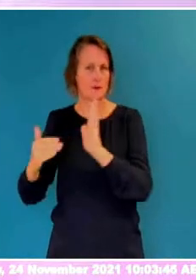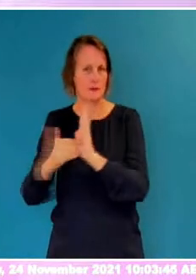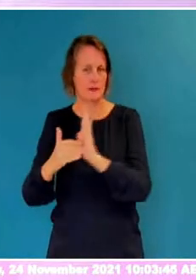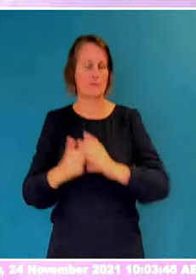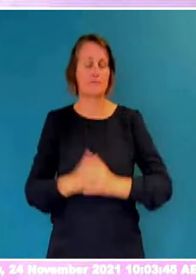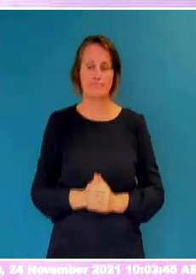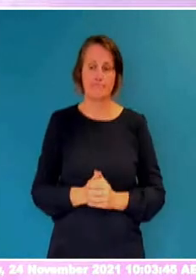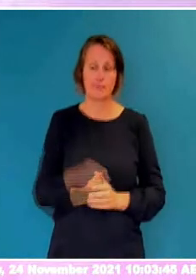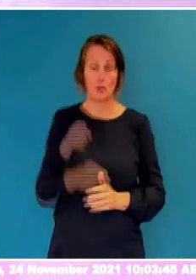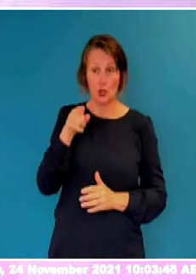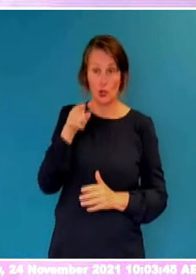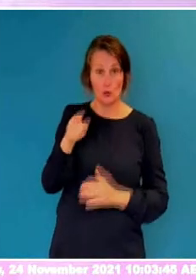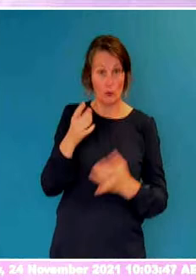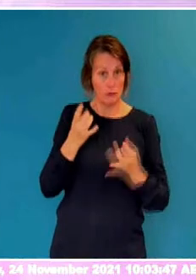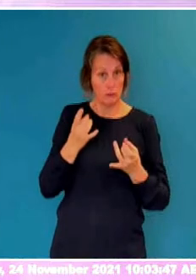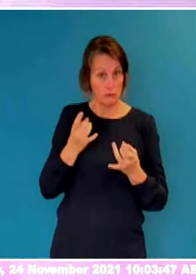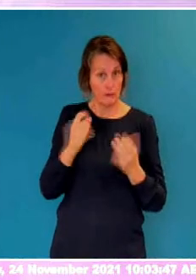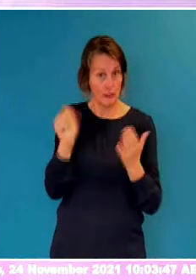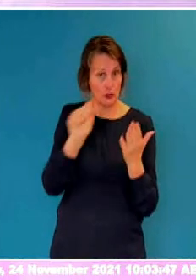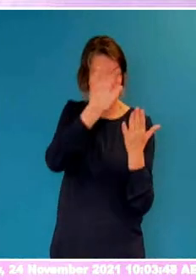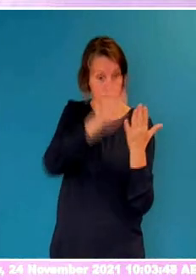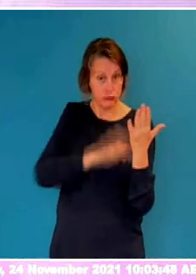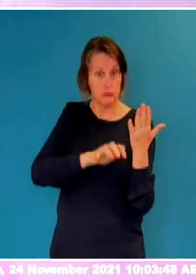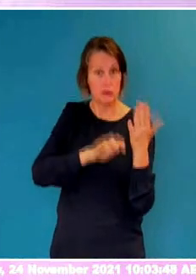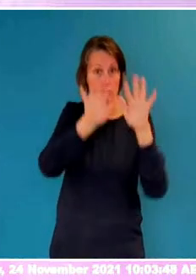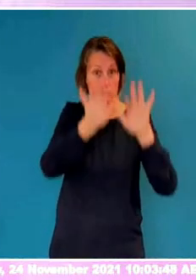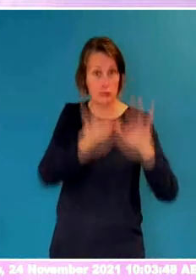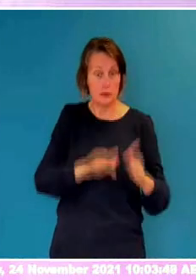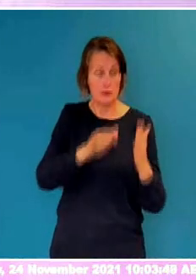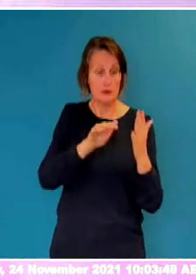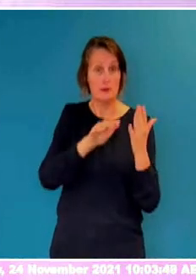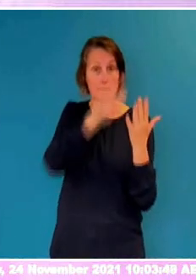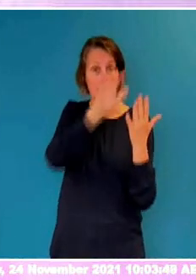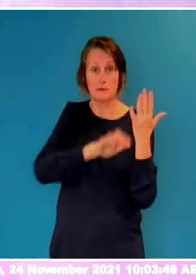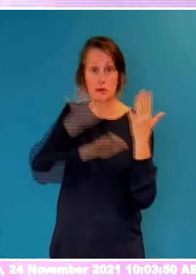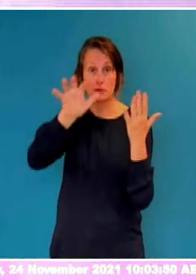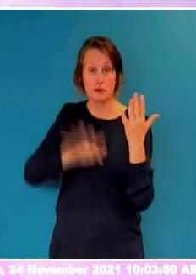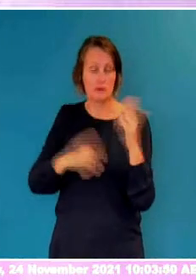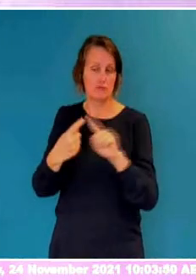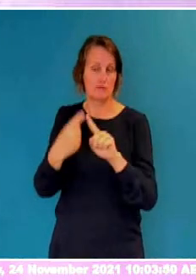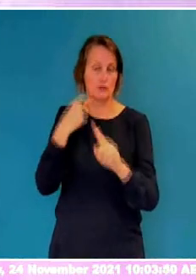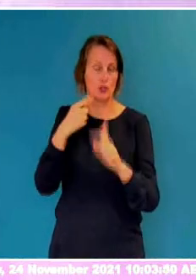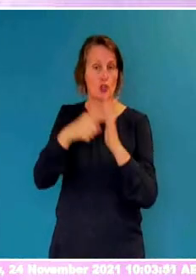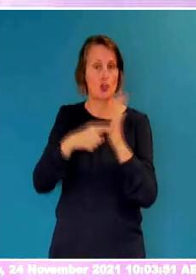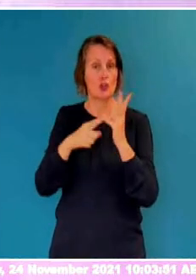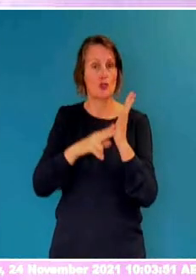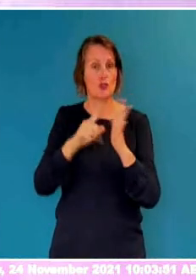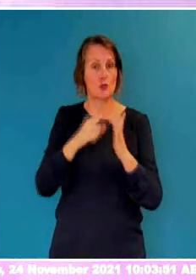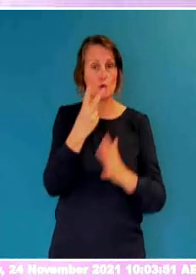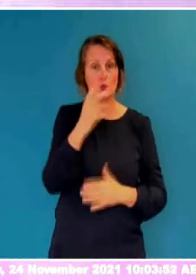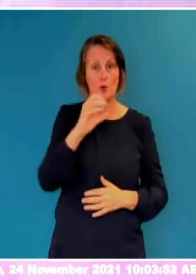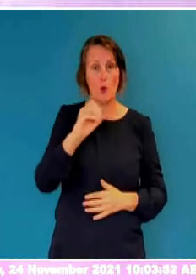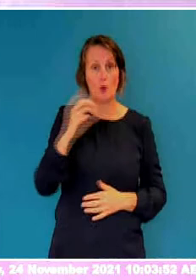You prepared a statement for this Royal Commission dated June 2021, a